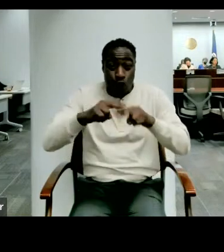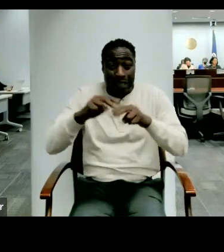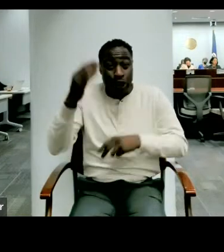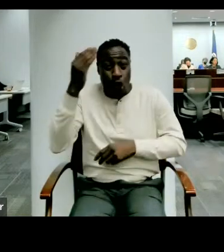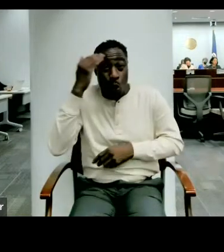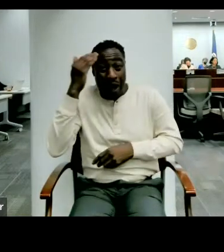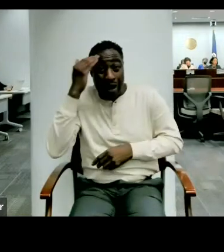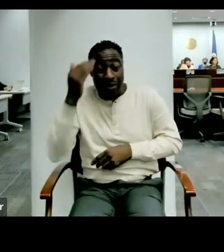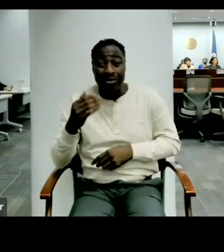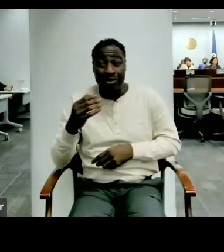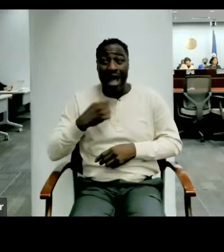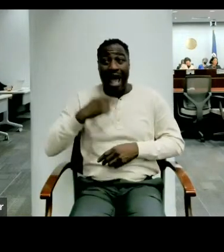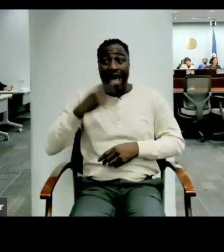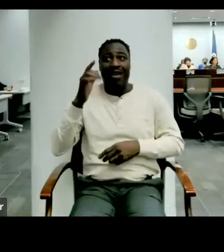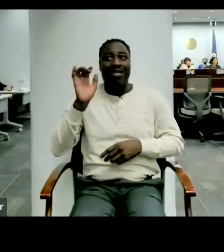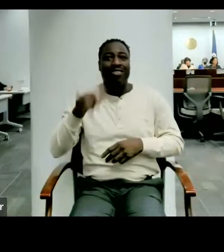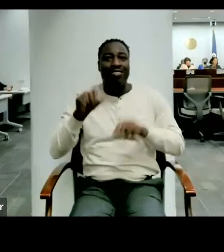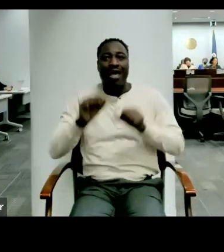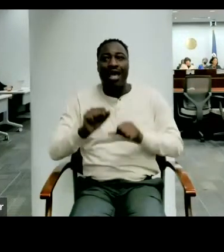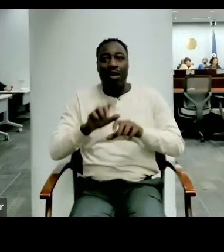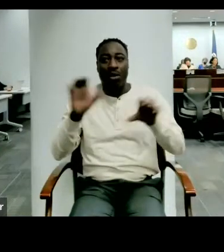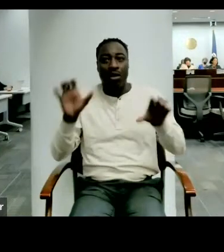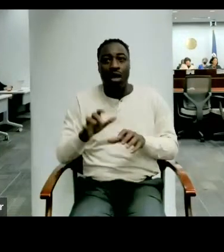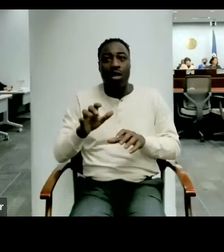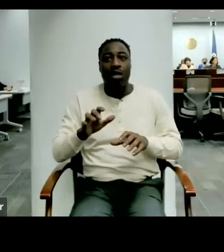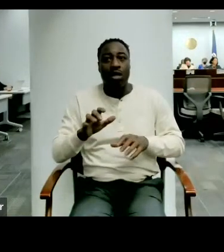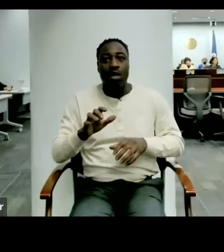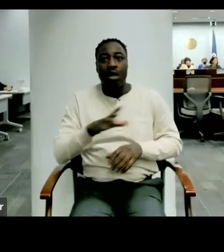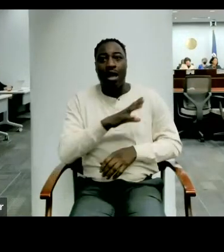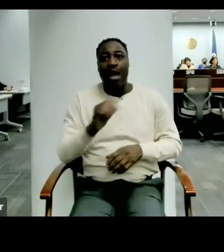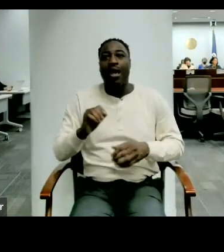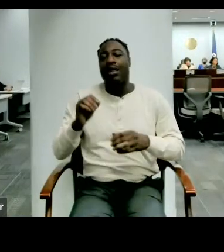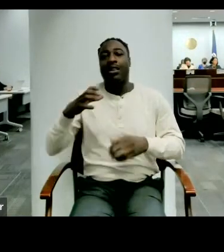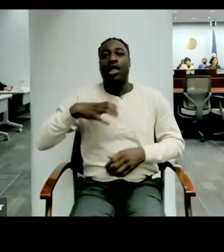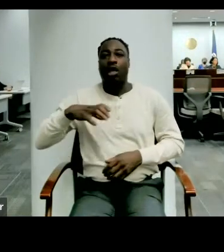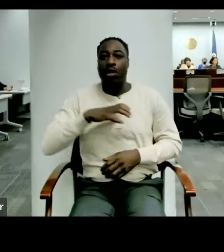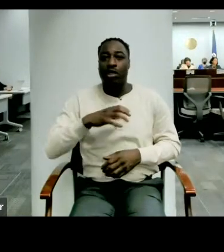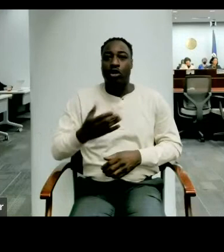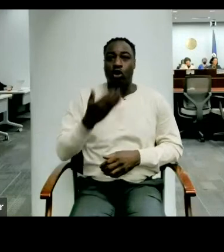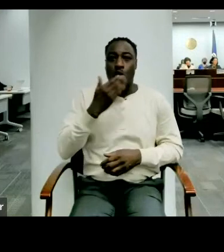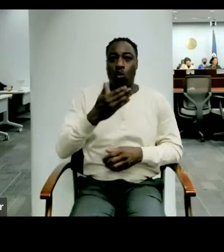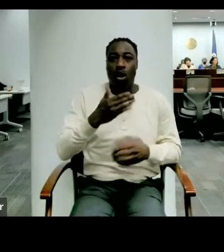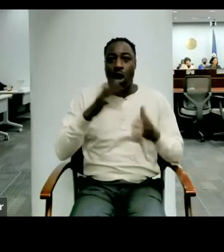think that can be done. I think the Commission is particularly well suited for that. And it's both